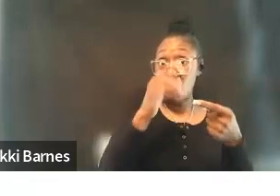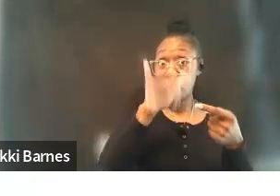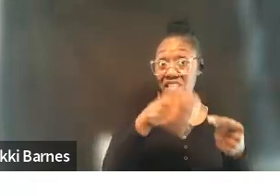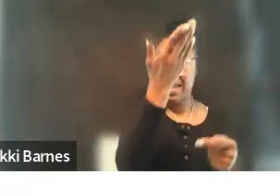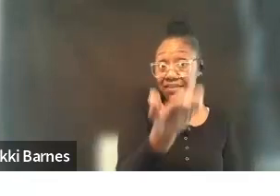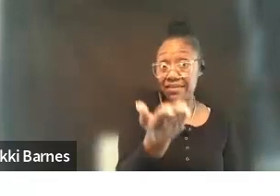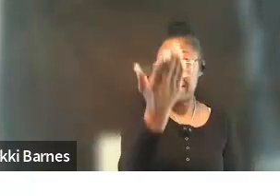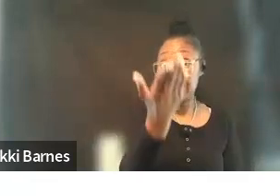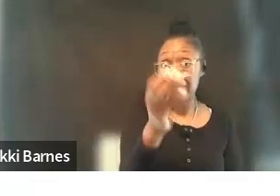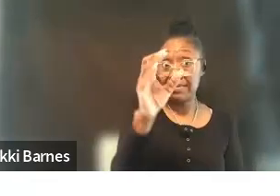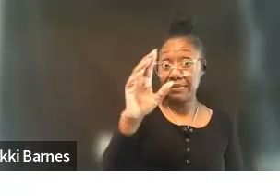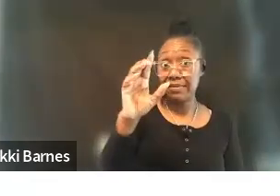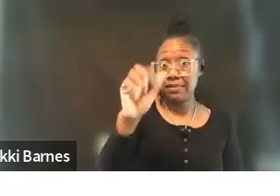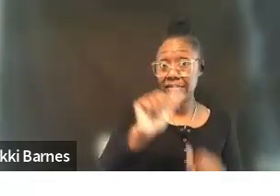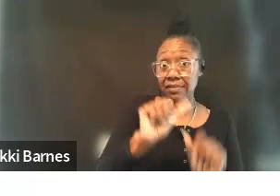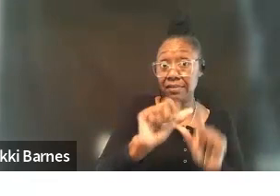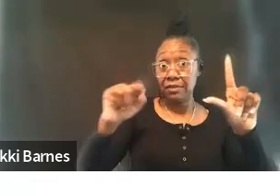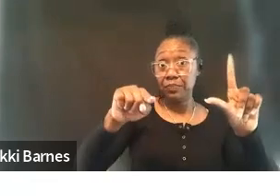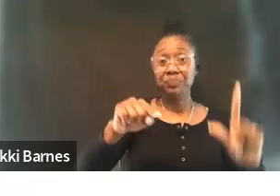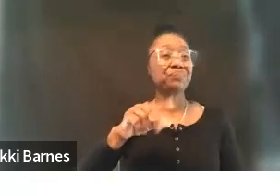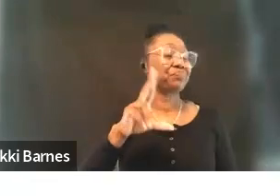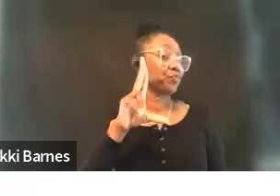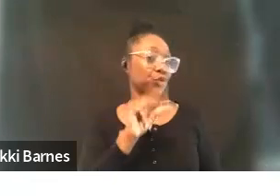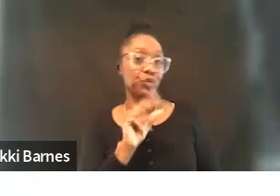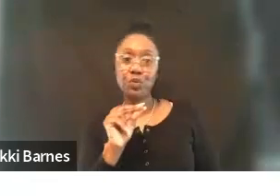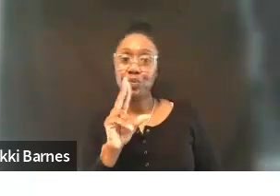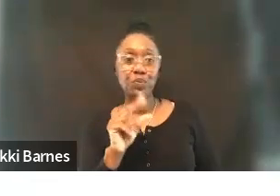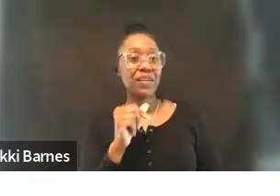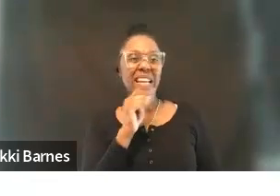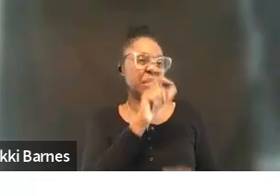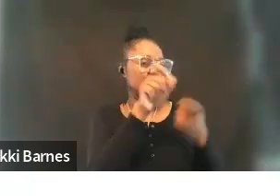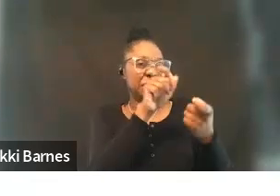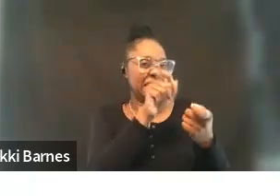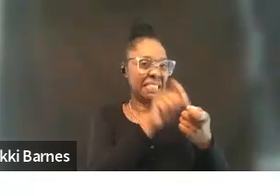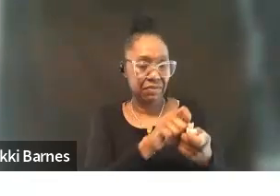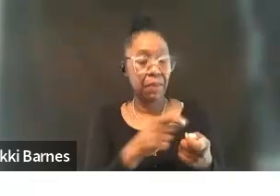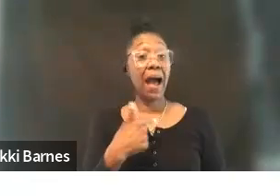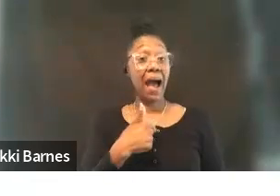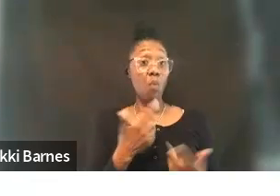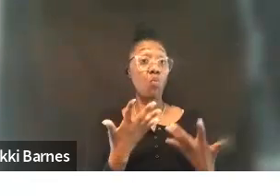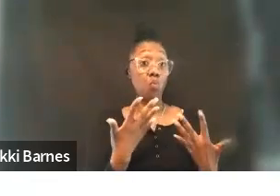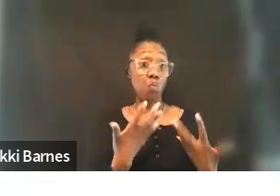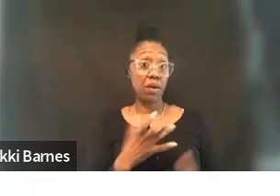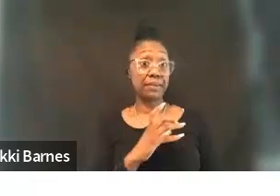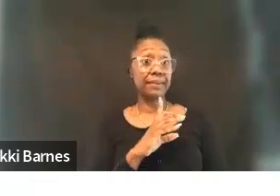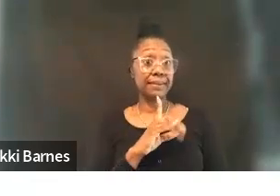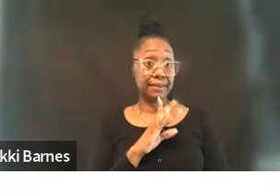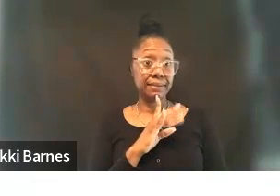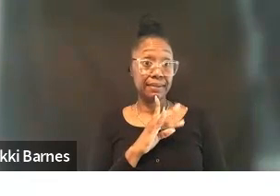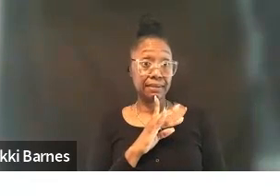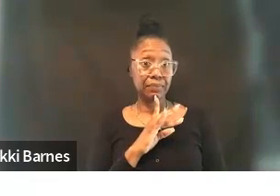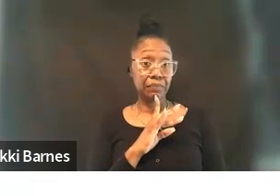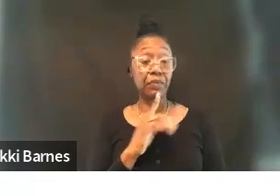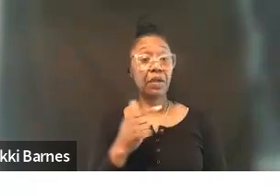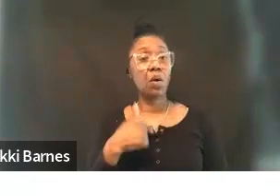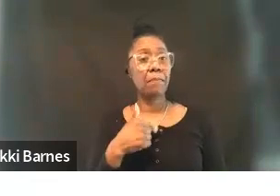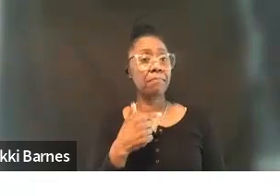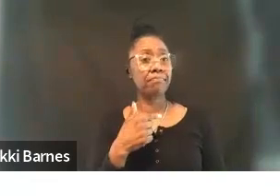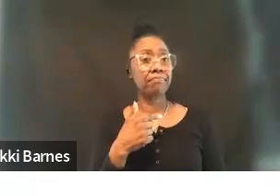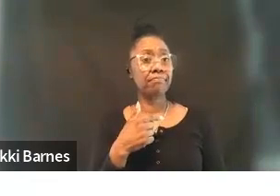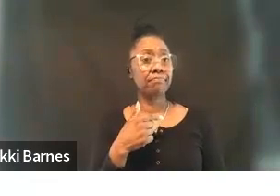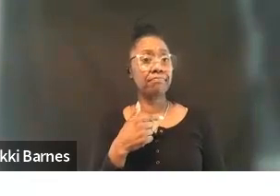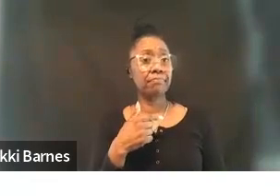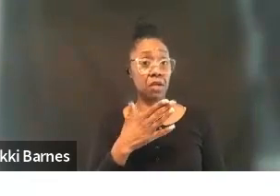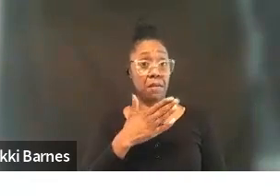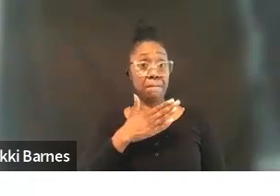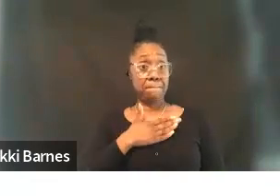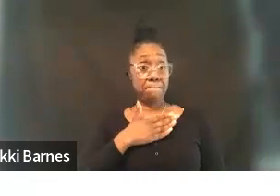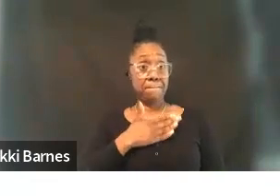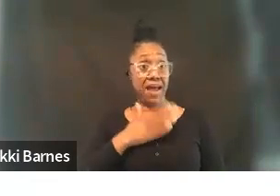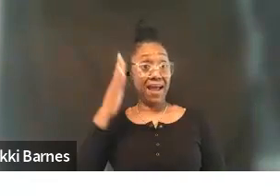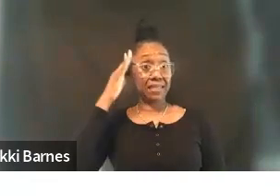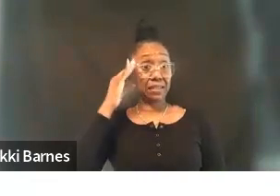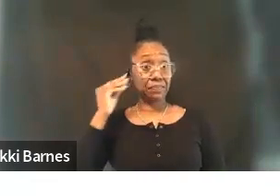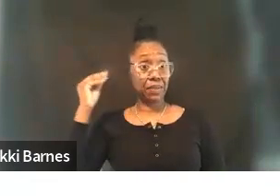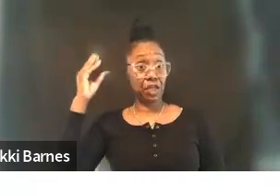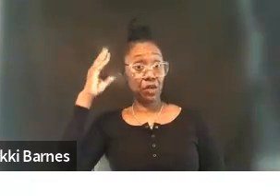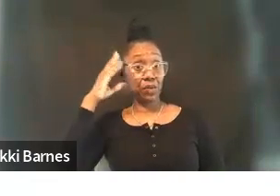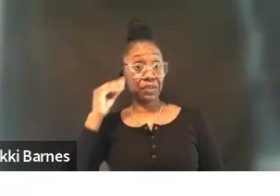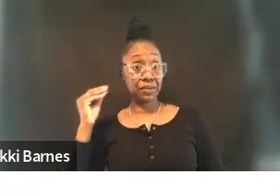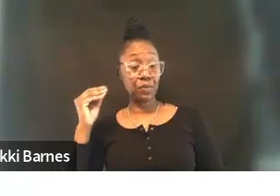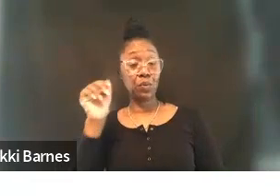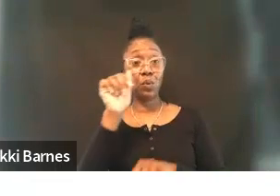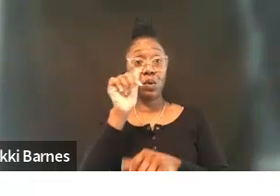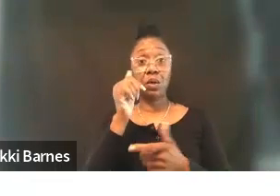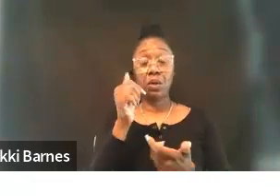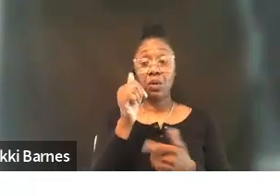Not particularly. I do just wanna say that. I wanted to make sure that from my experience with you know, having to work with the systems.